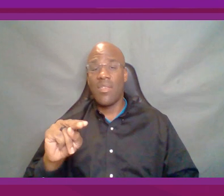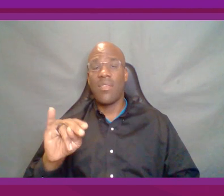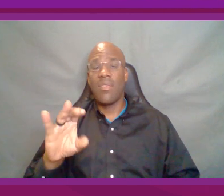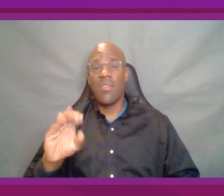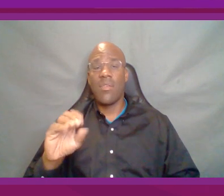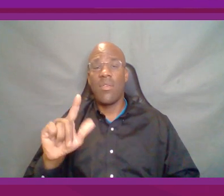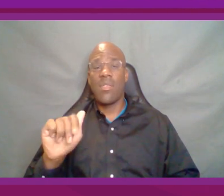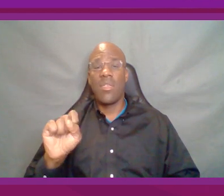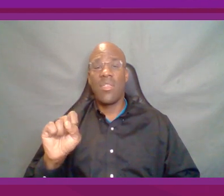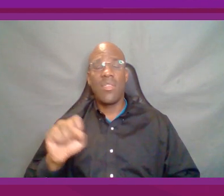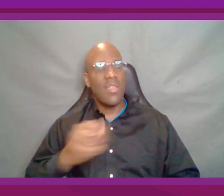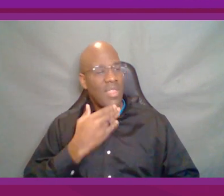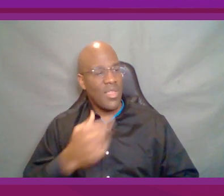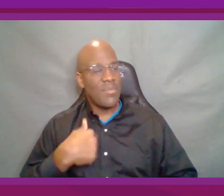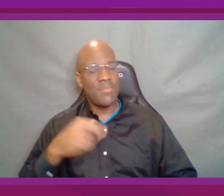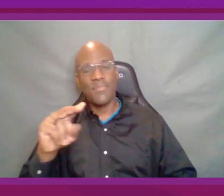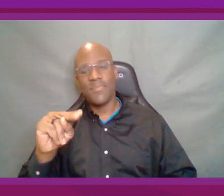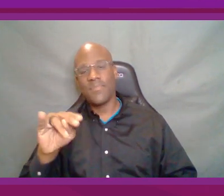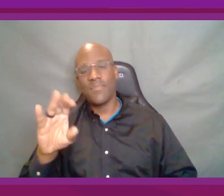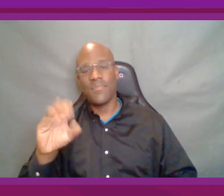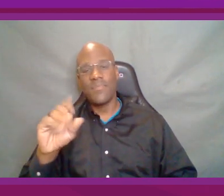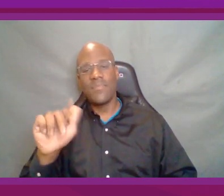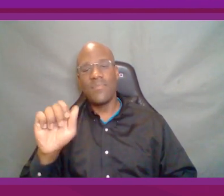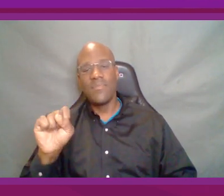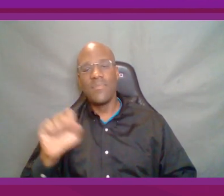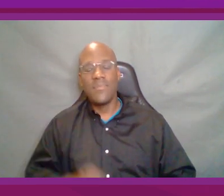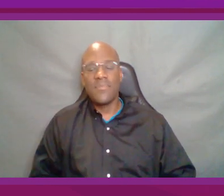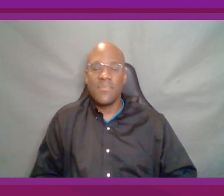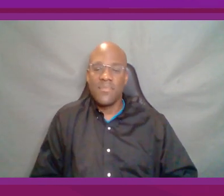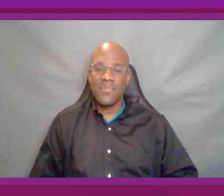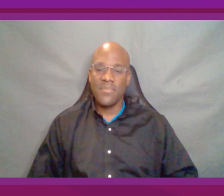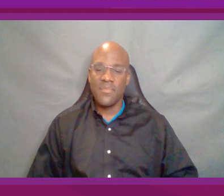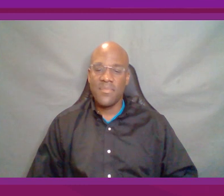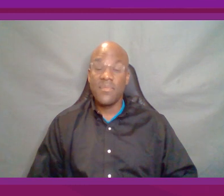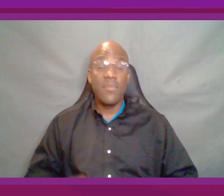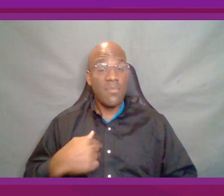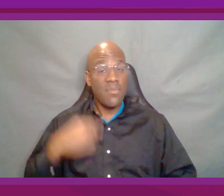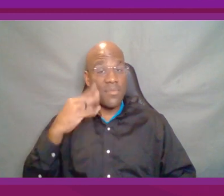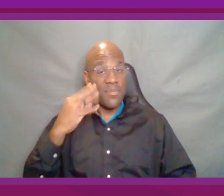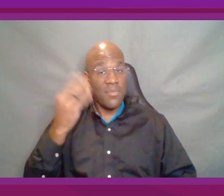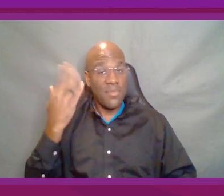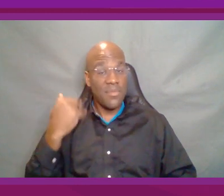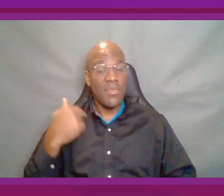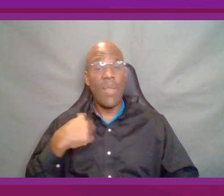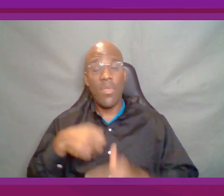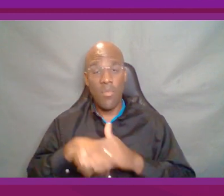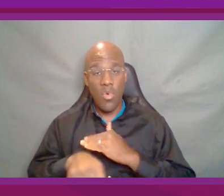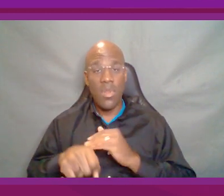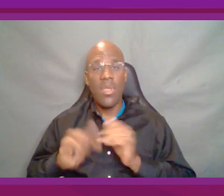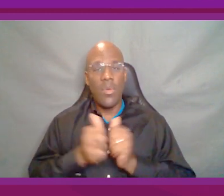[NICHOLAS]: Thank you, this is Nicholas. So I've experienced this, I was born with my disability